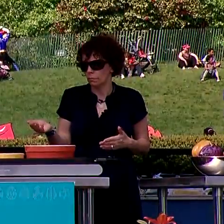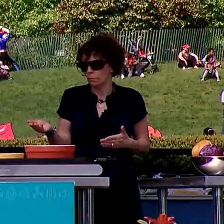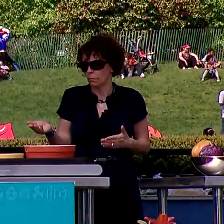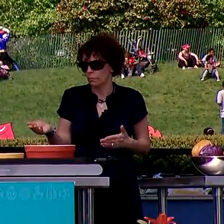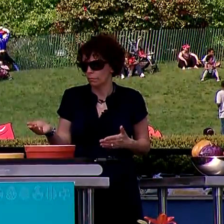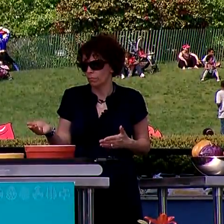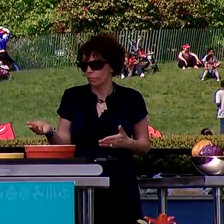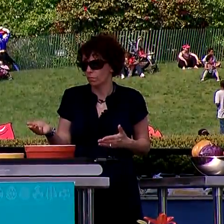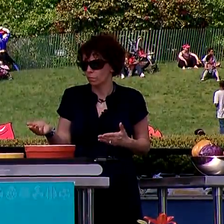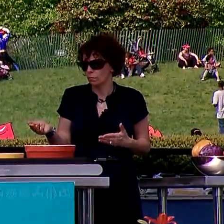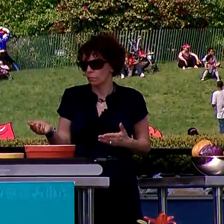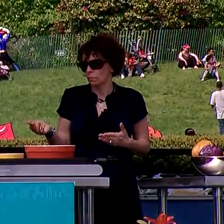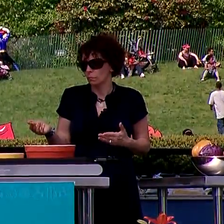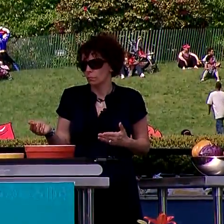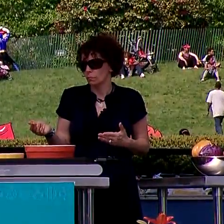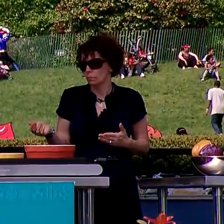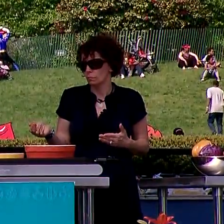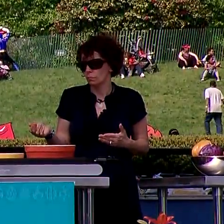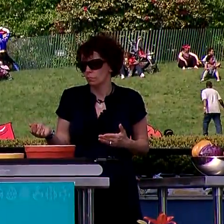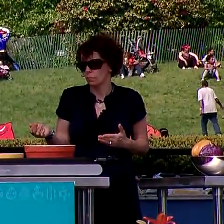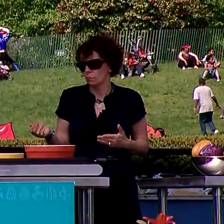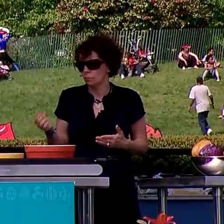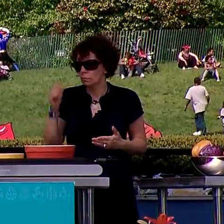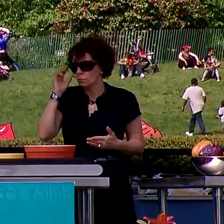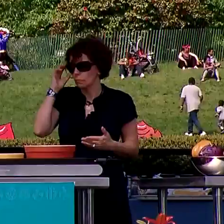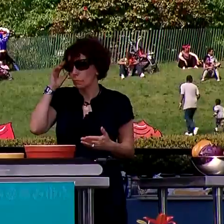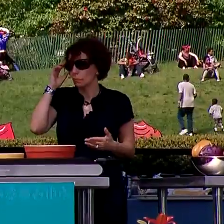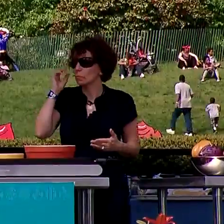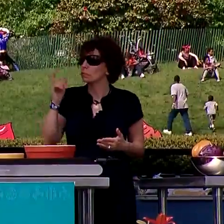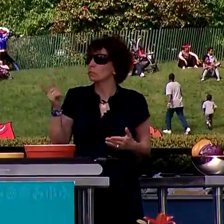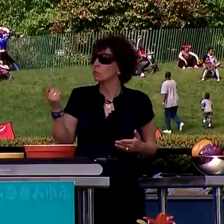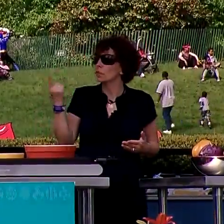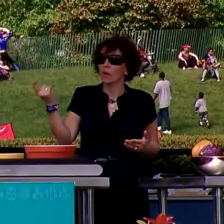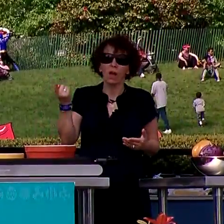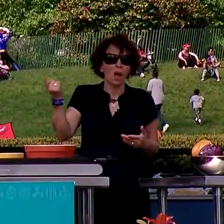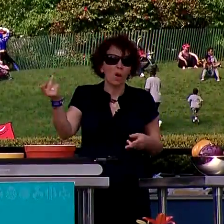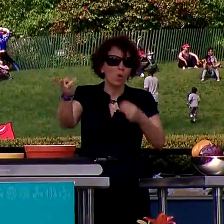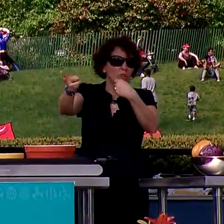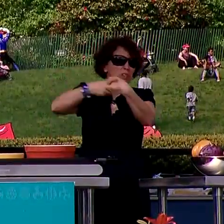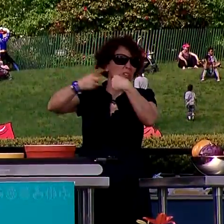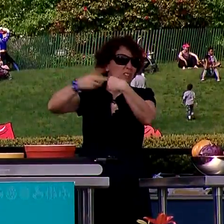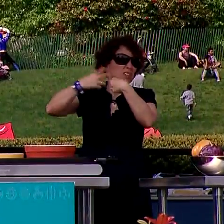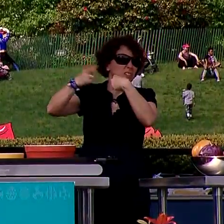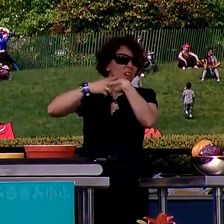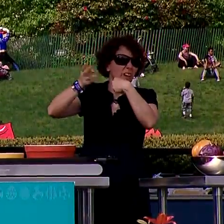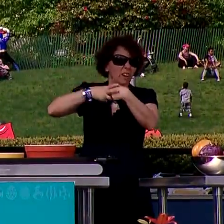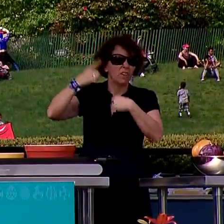and I always save the cob for stock.